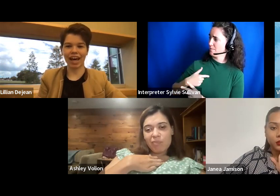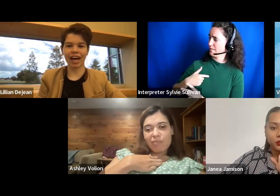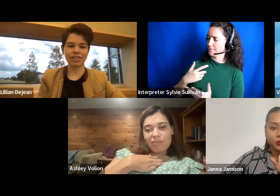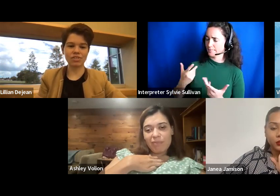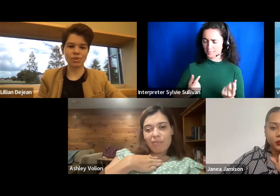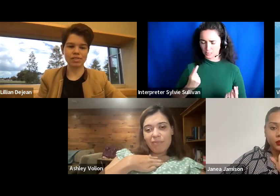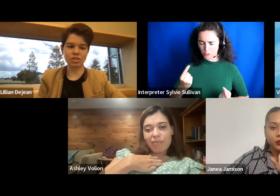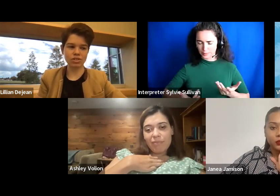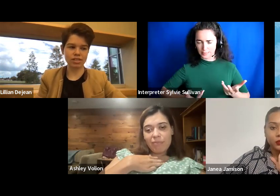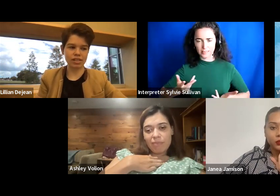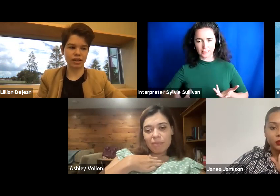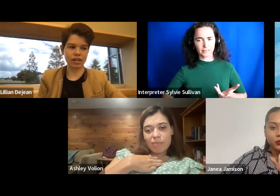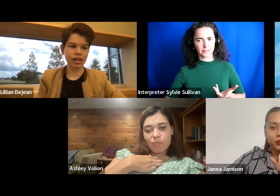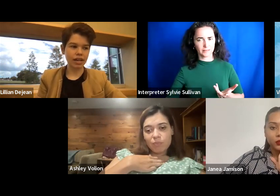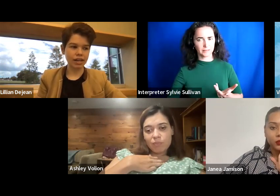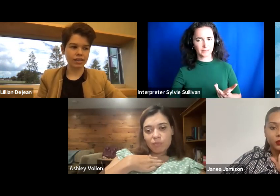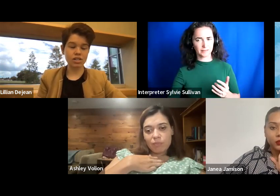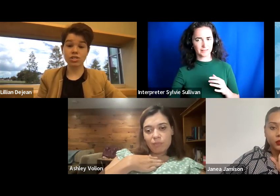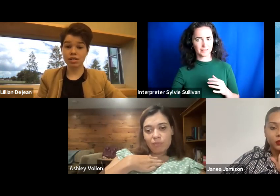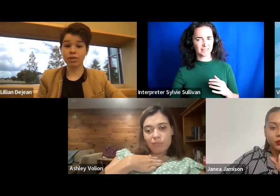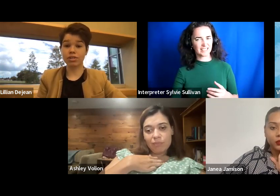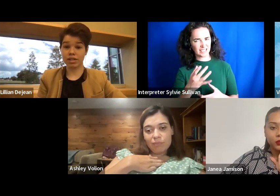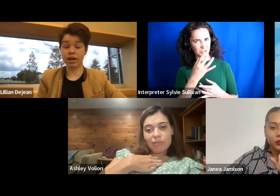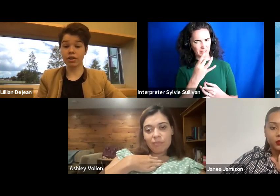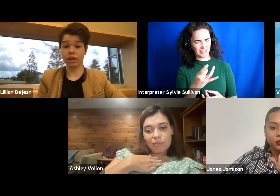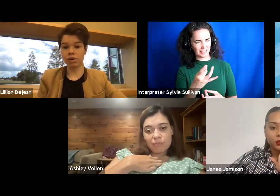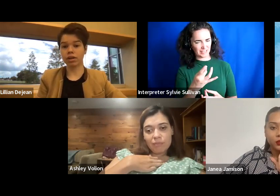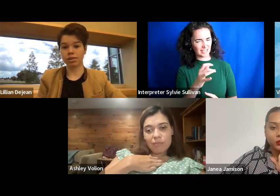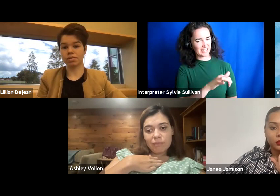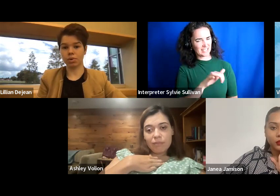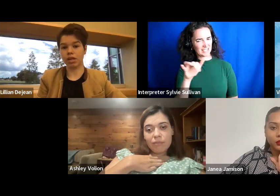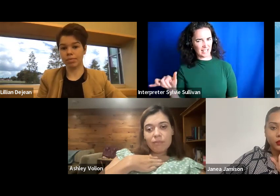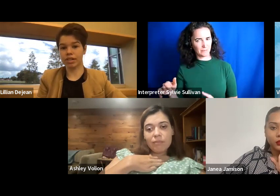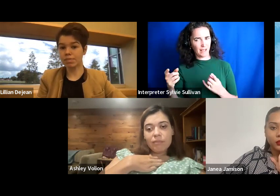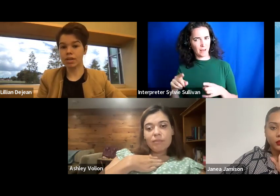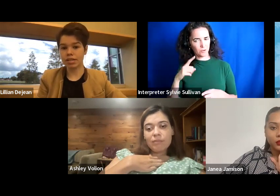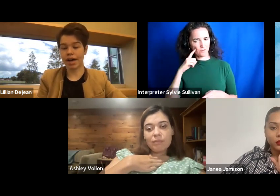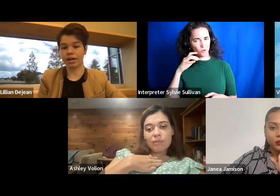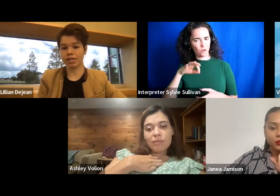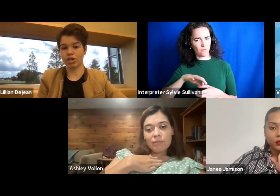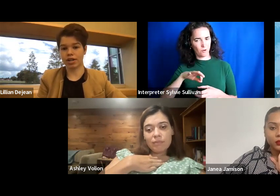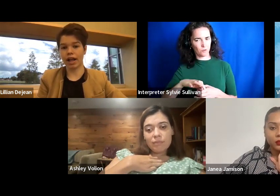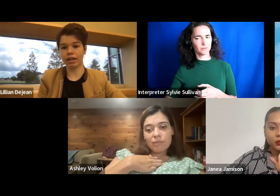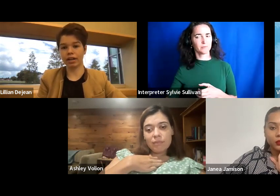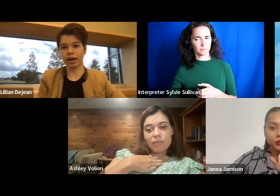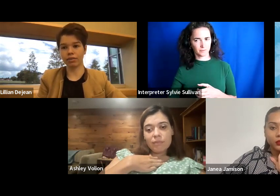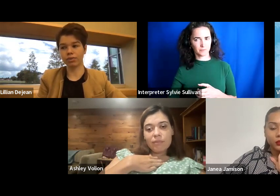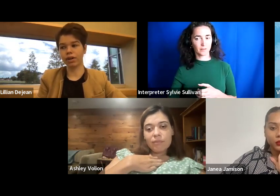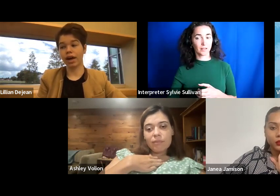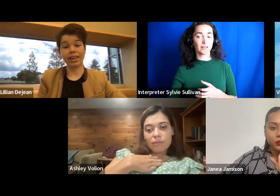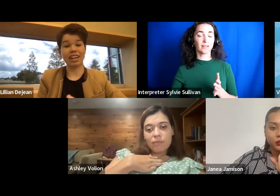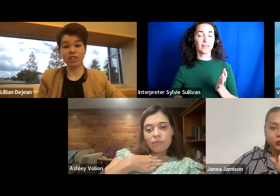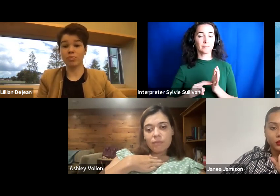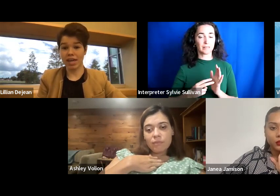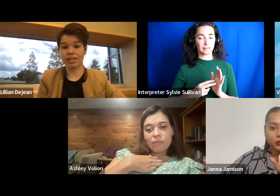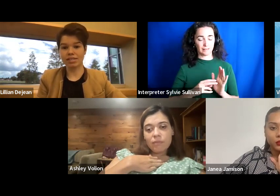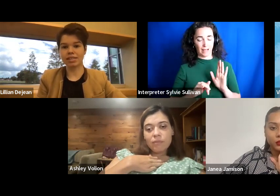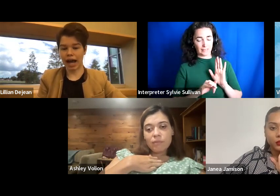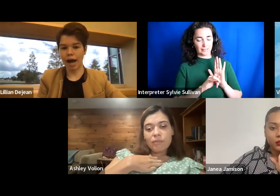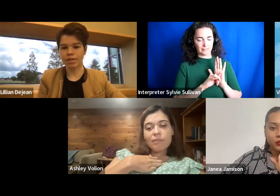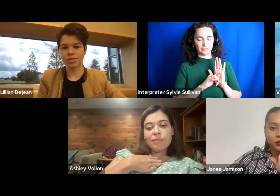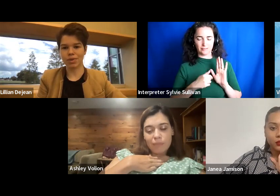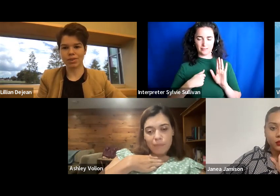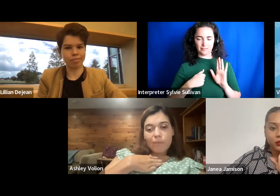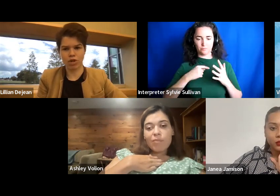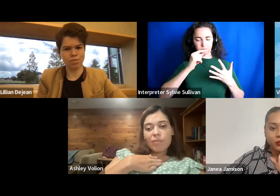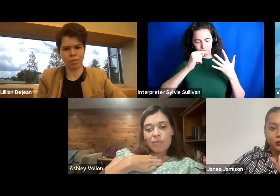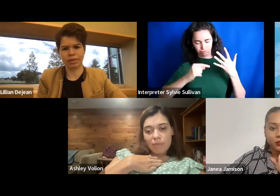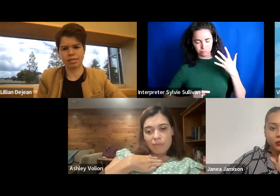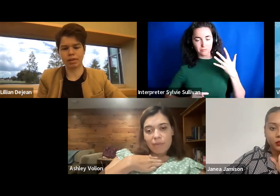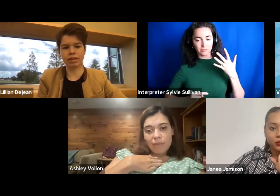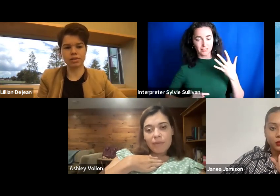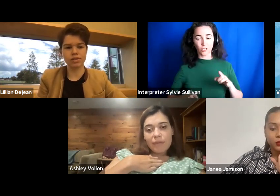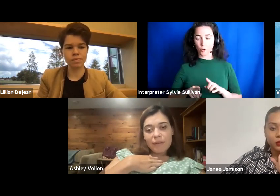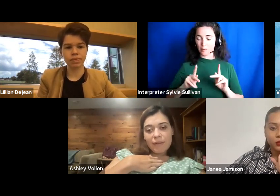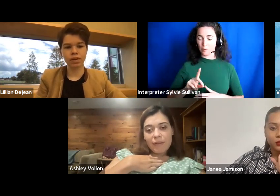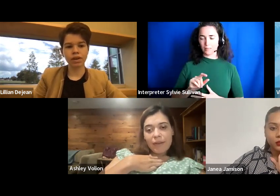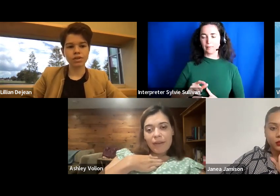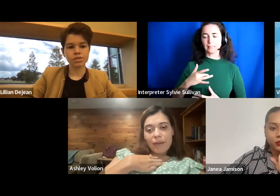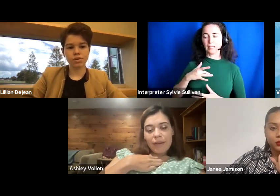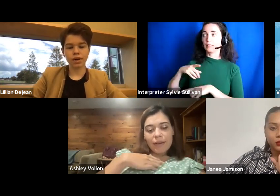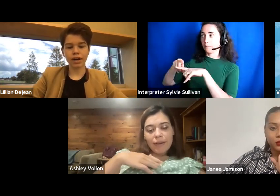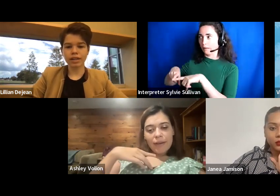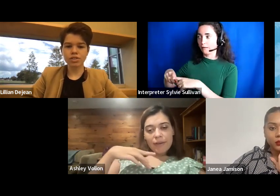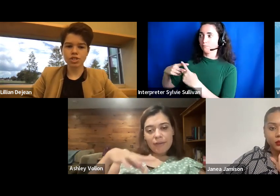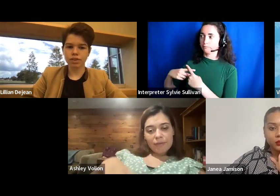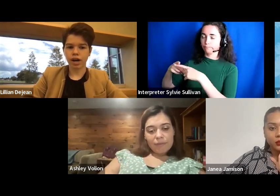And so it's interesting that it's such a similar scenario occurs in voting, but it speaks that intersectionality of and that interdependence that happens with most people with disabilities so i'd like to